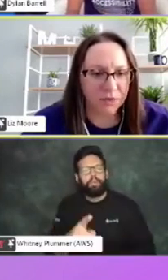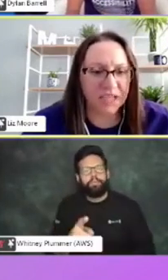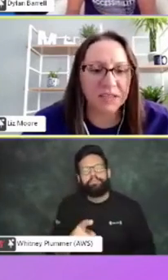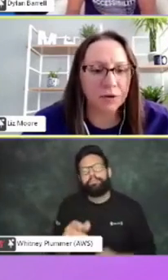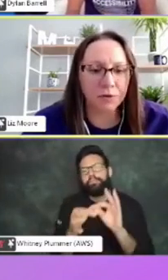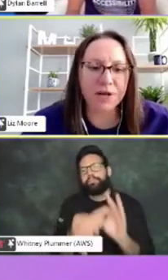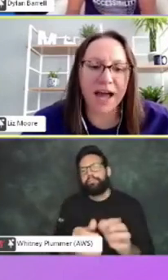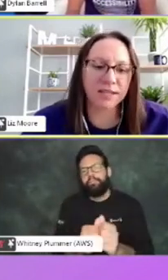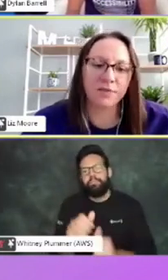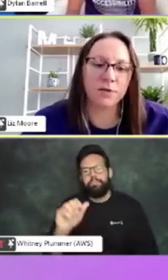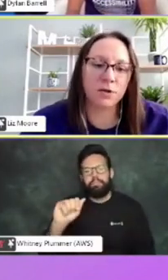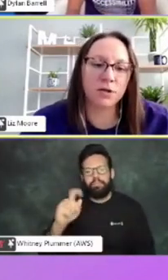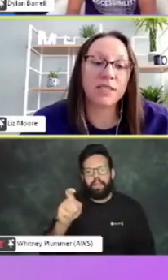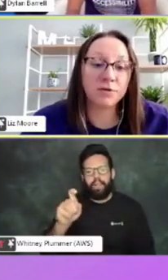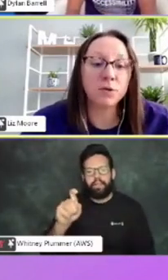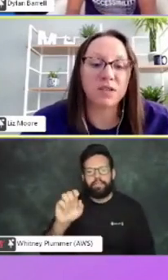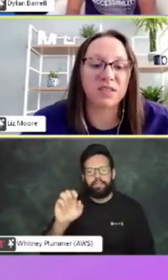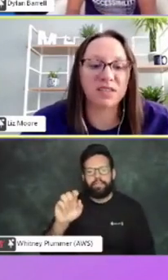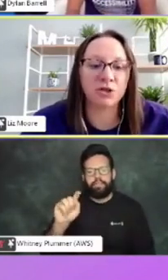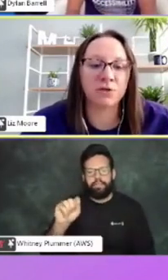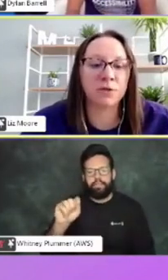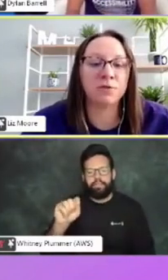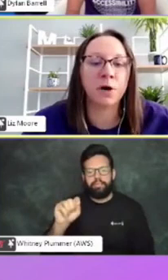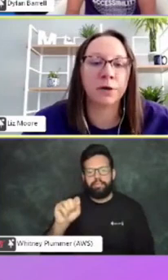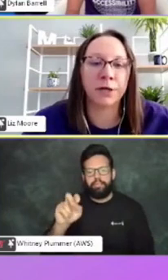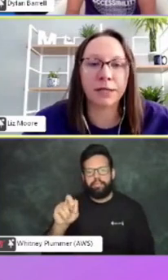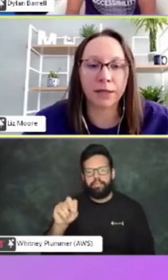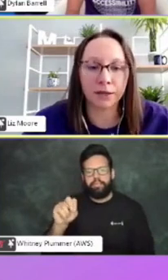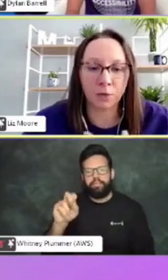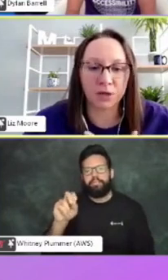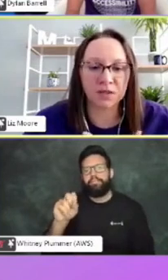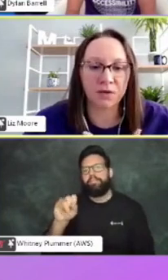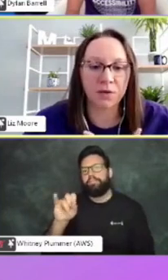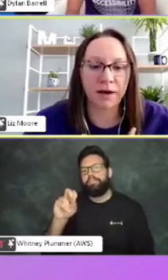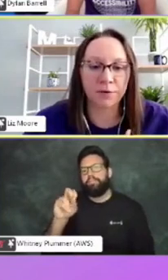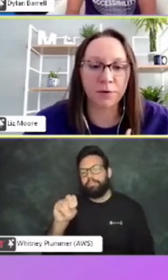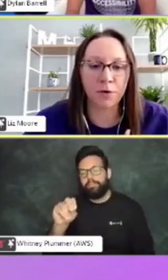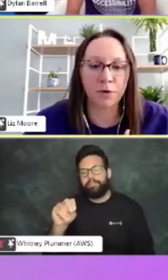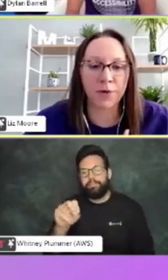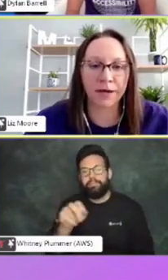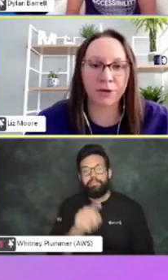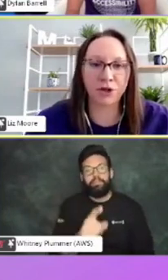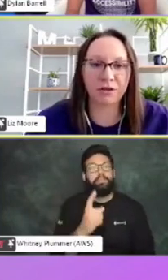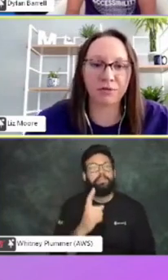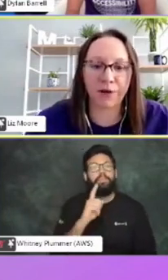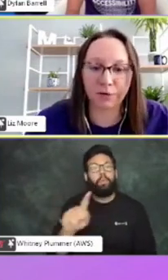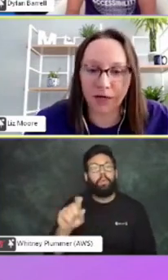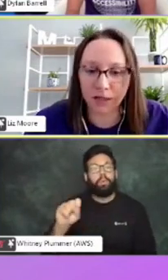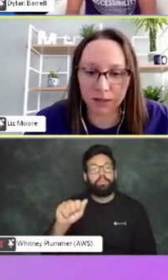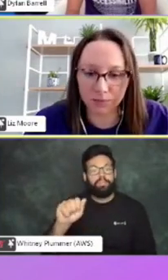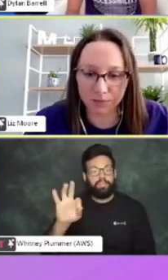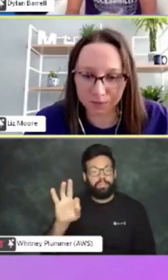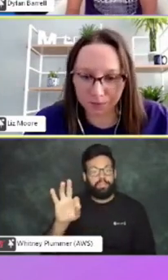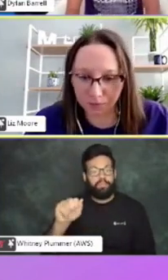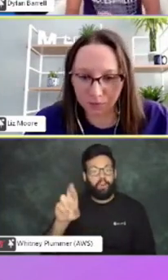"Is there a free axe DevTools extension for Safari, like the ones that you have for Chrome, Edge and Firefox?"